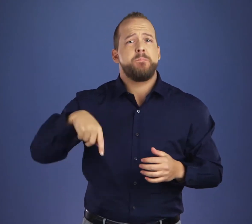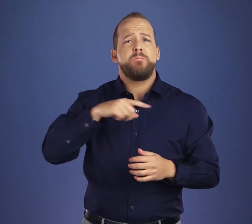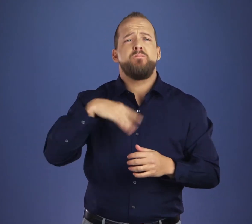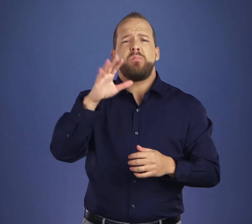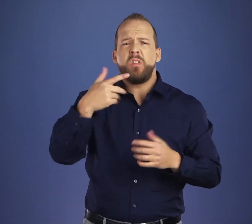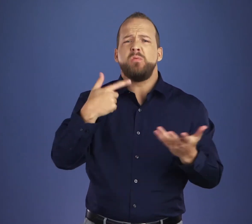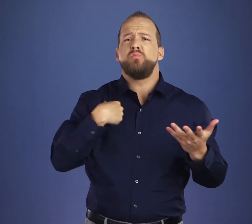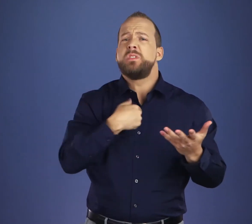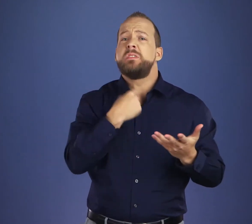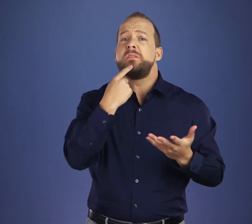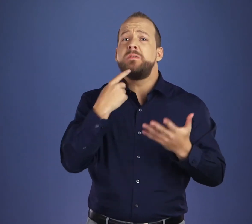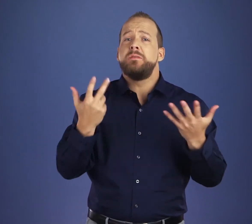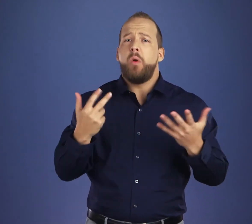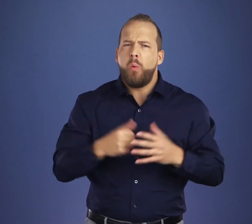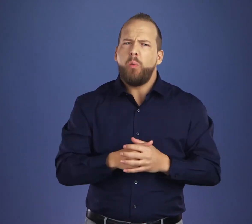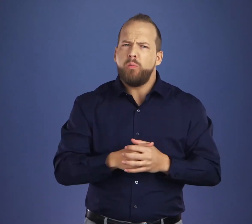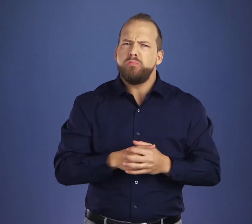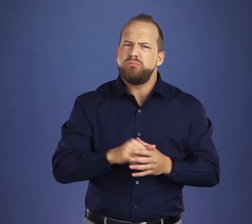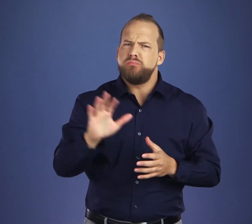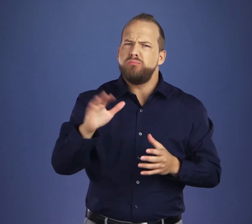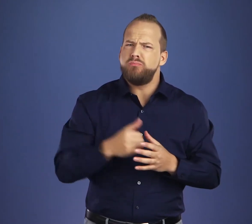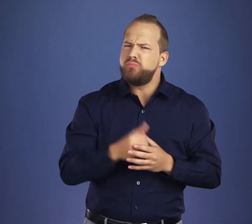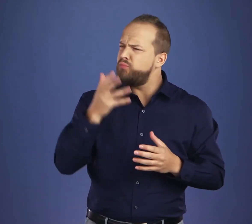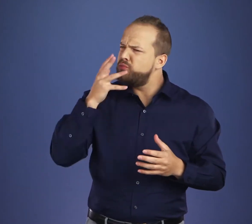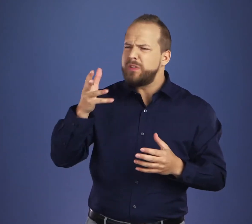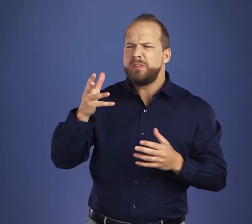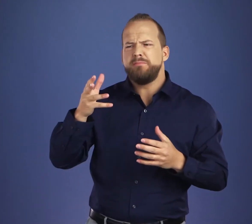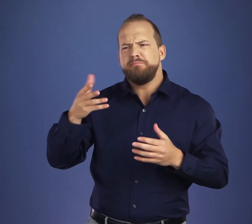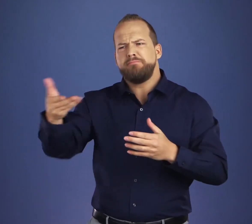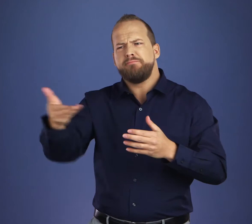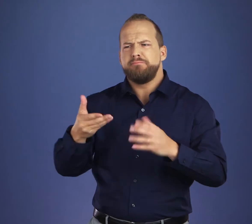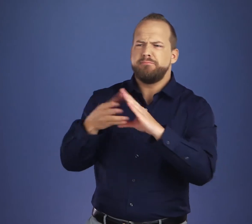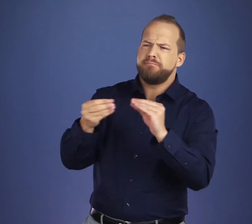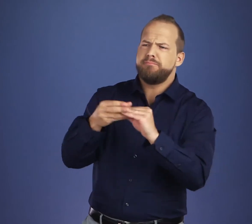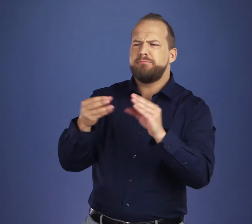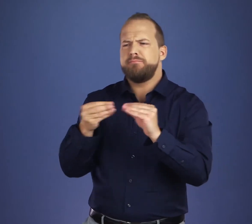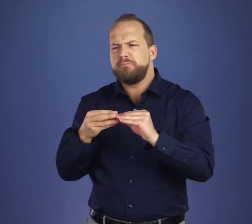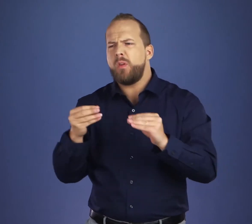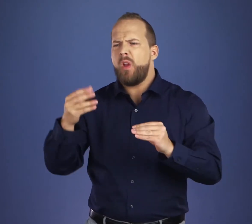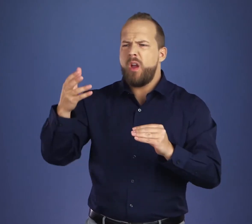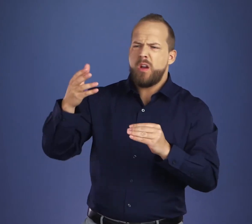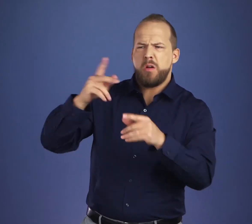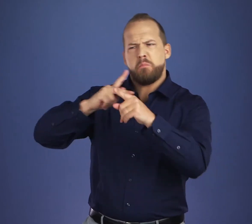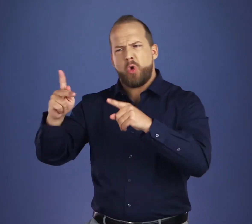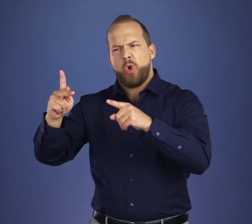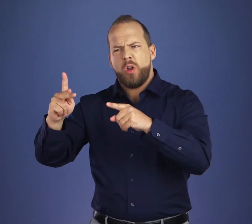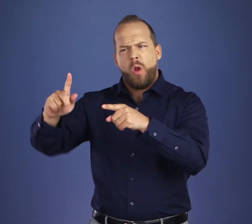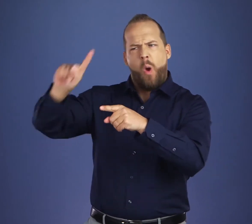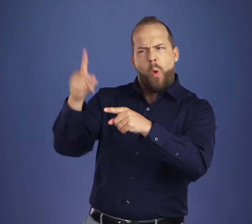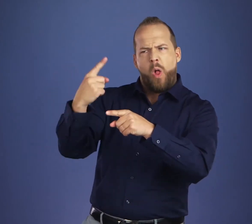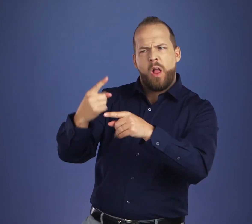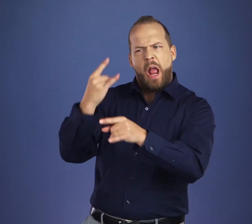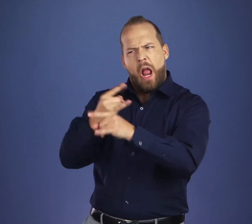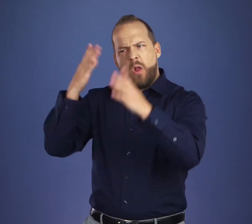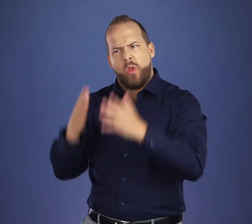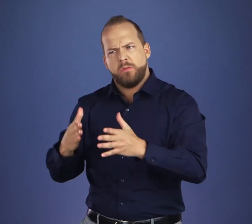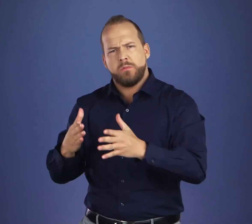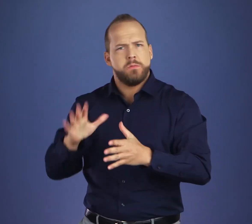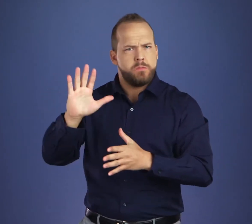"We were resolved to admit nobody to A.A. but that hypothetical class of people we termed ‘pure alcoholics.’